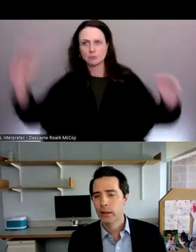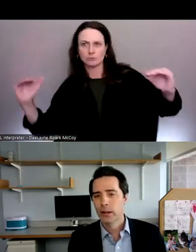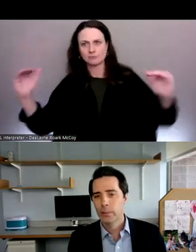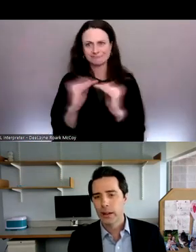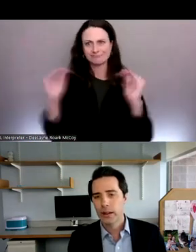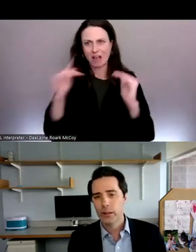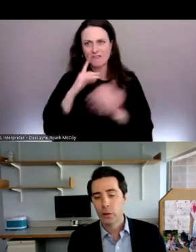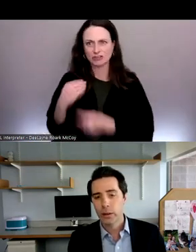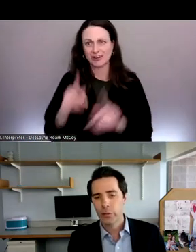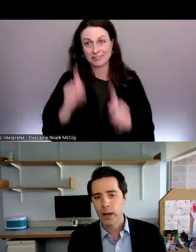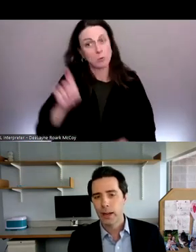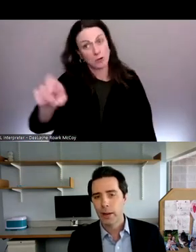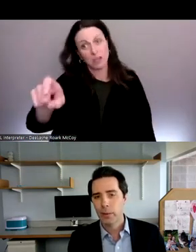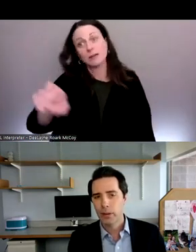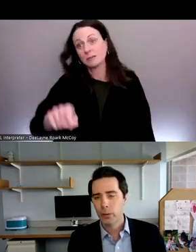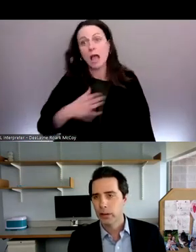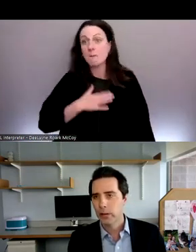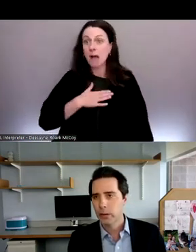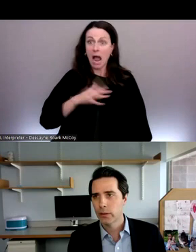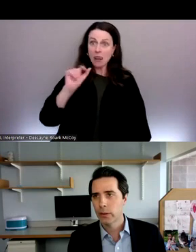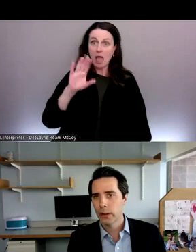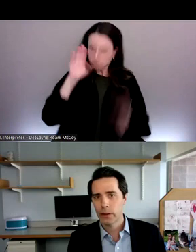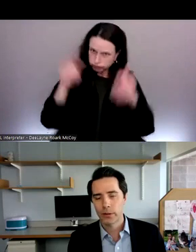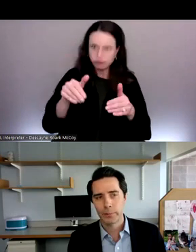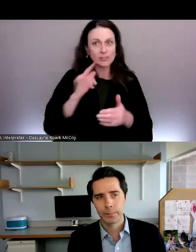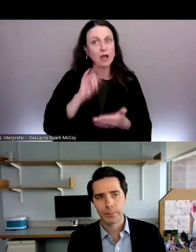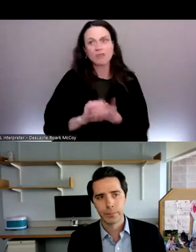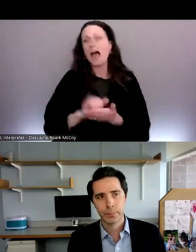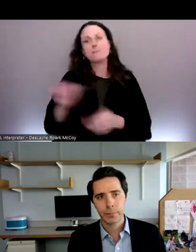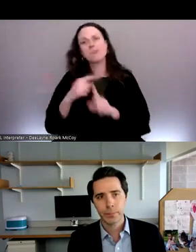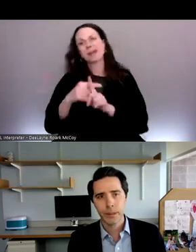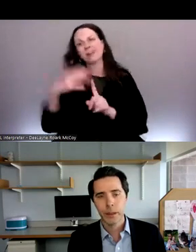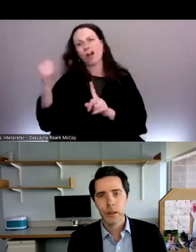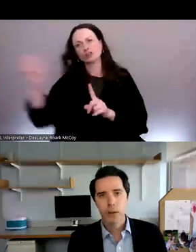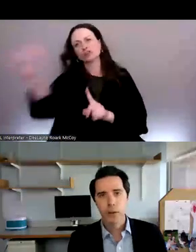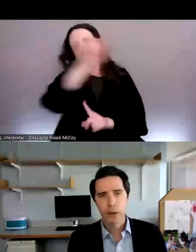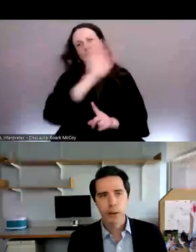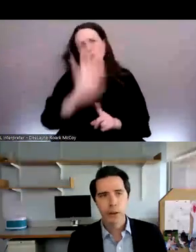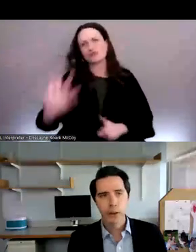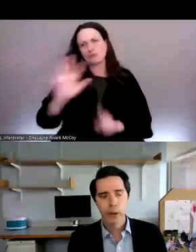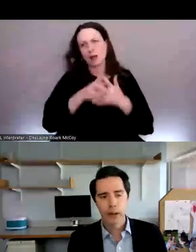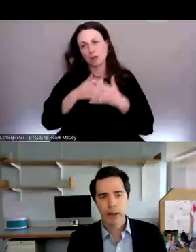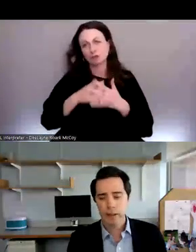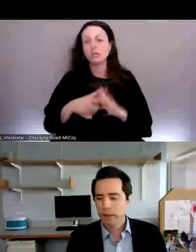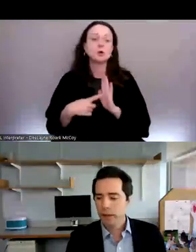and it's a focus in my lab as well as others around the country